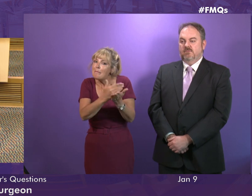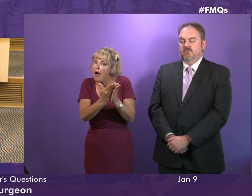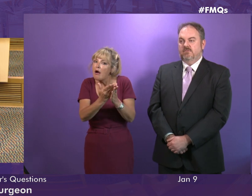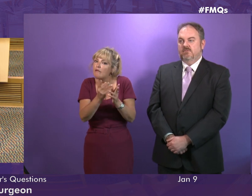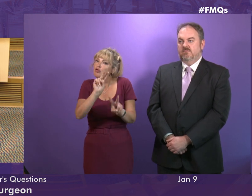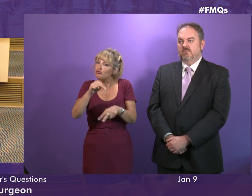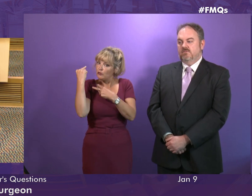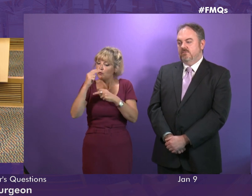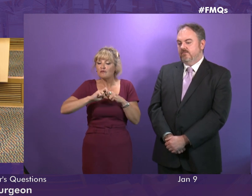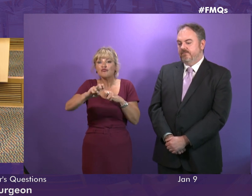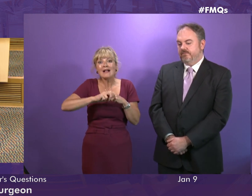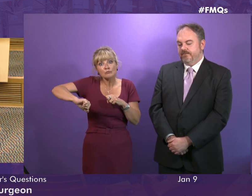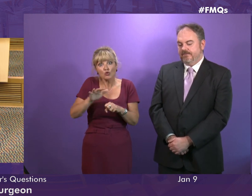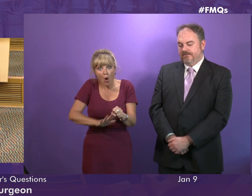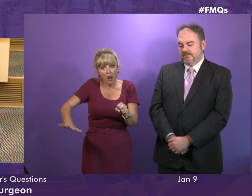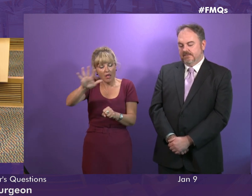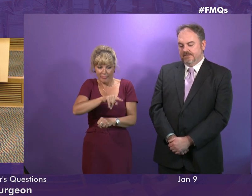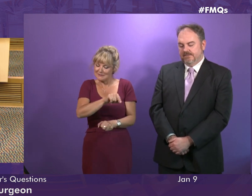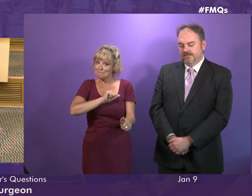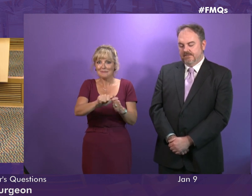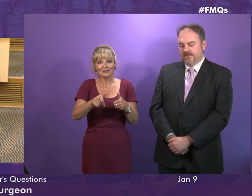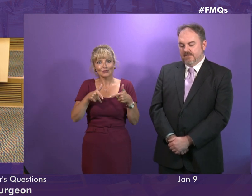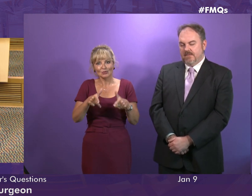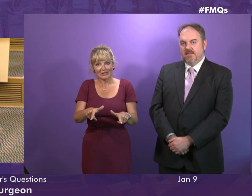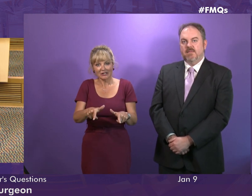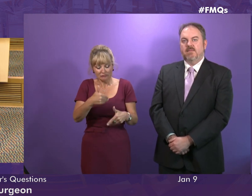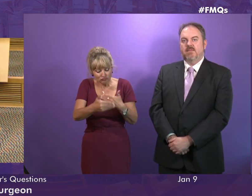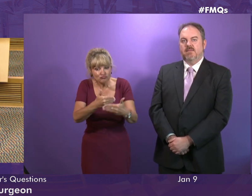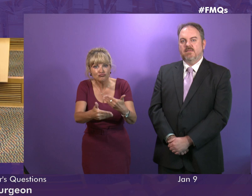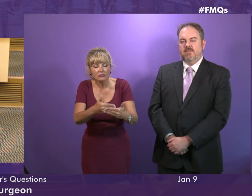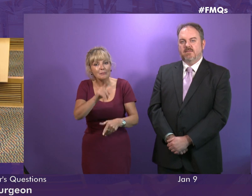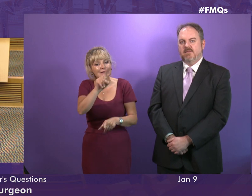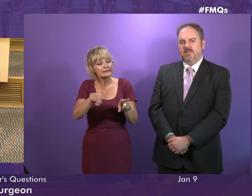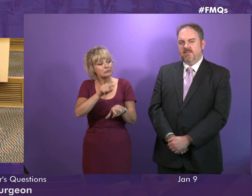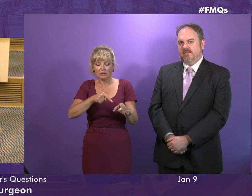agreeing to work with the councils—is the best way to take forward the case and to consider